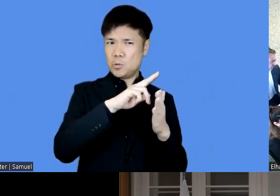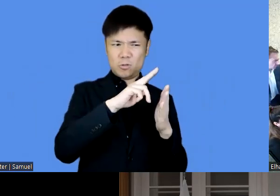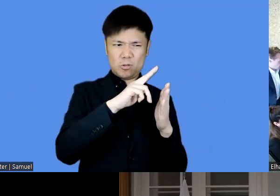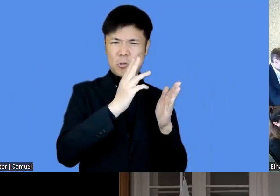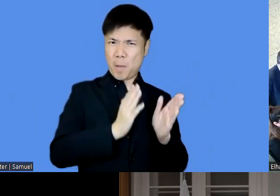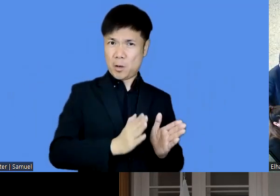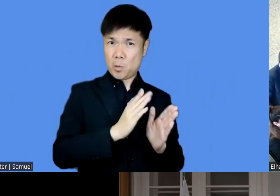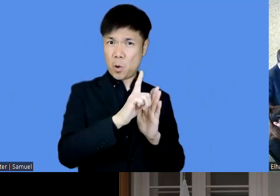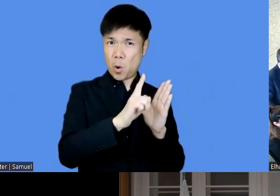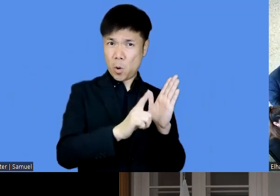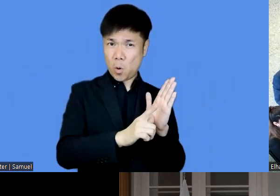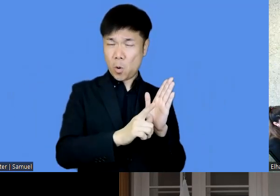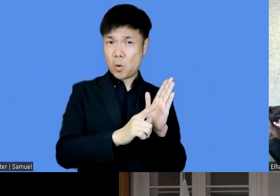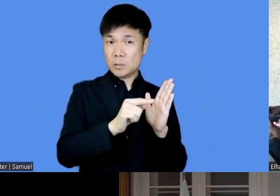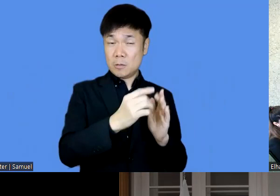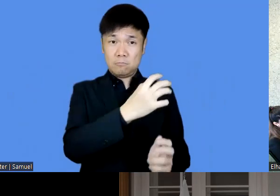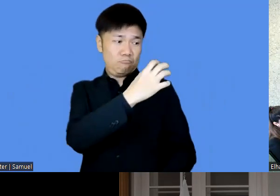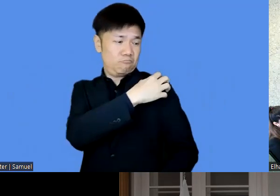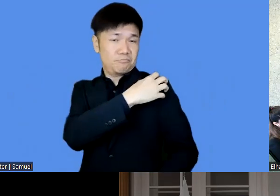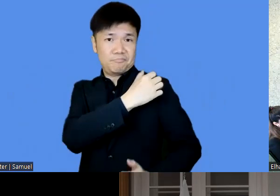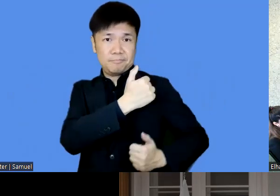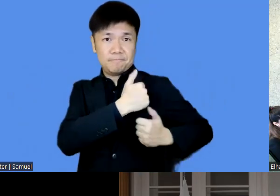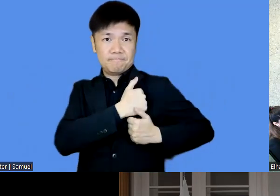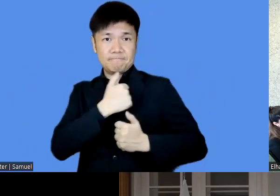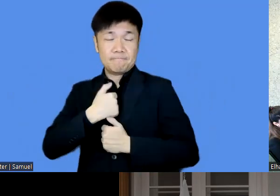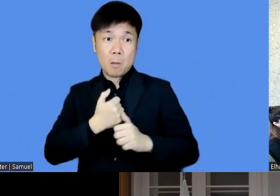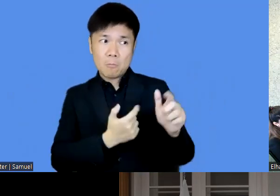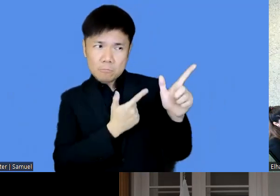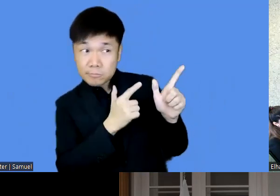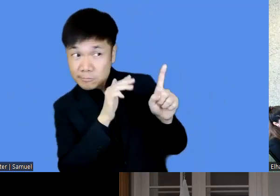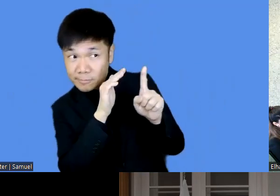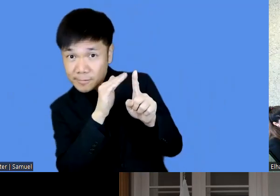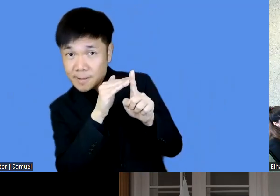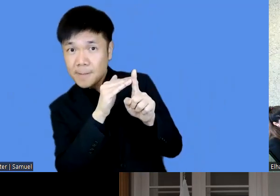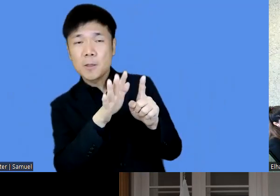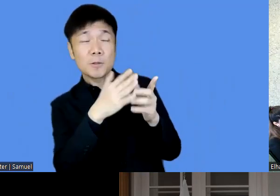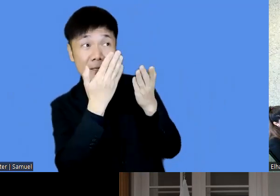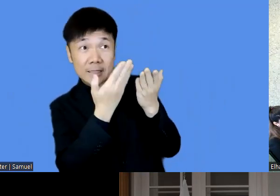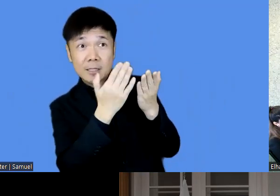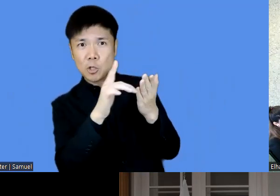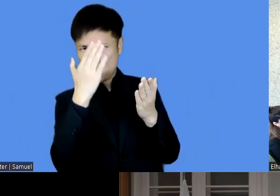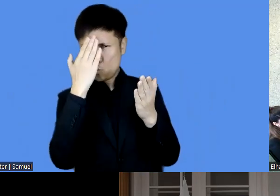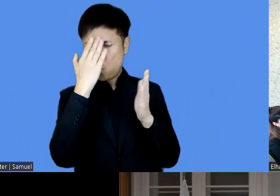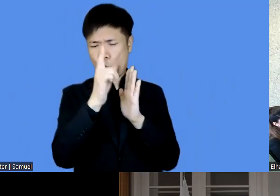In the militaries when you talk about obligations, you almost need to always be a lawyer from